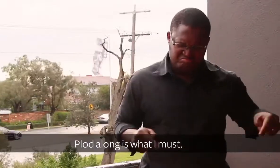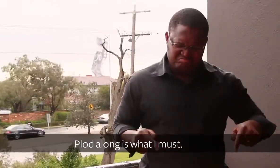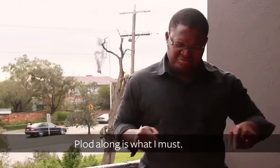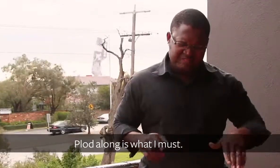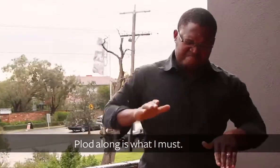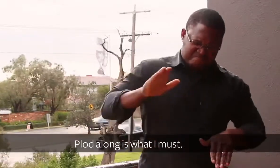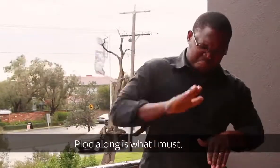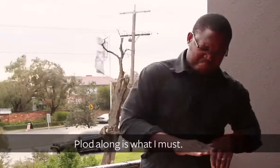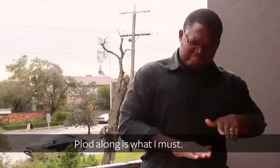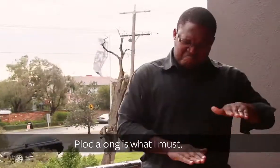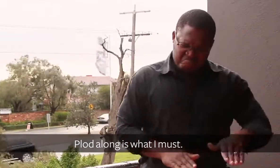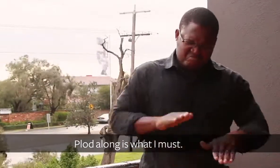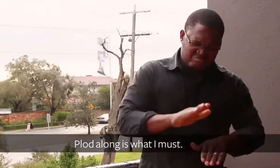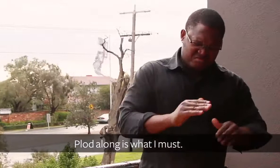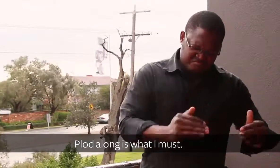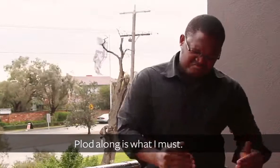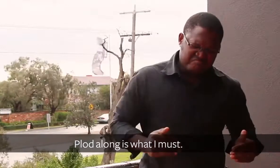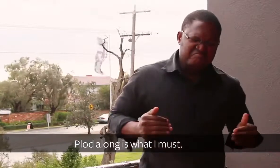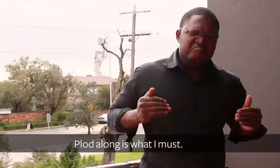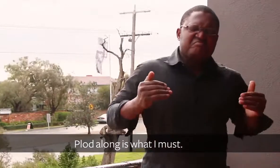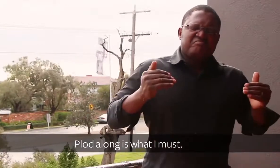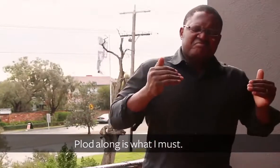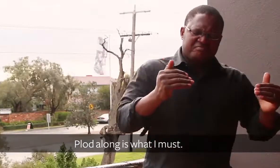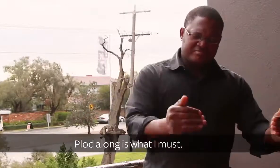plod along is what I must.